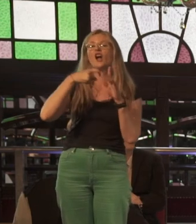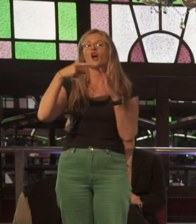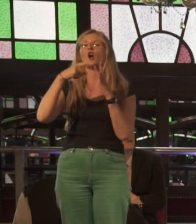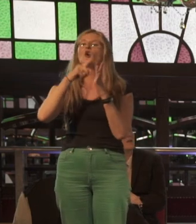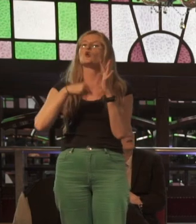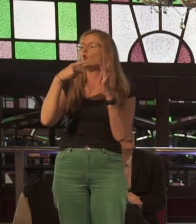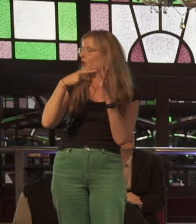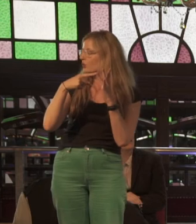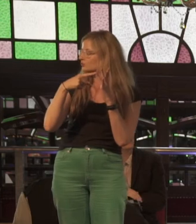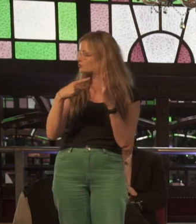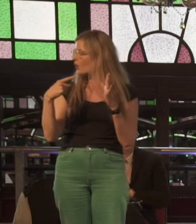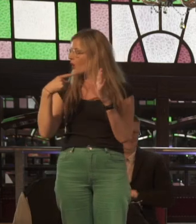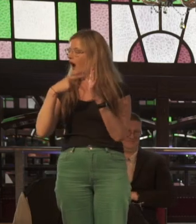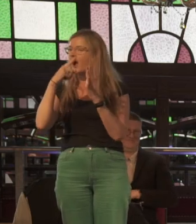Livia Kojo Alour!